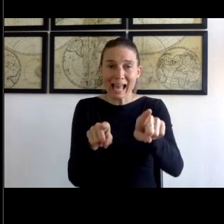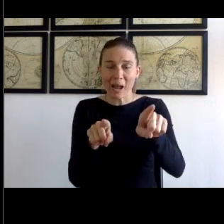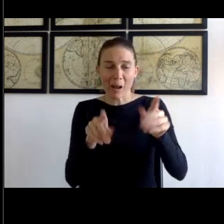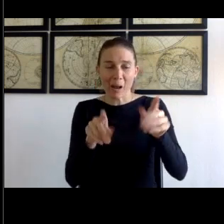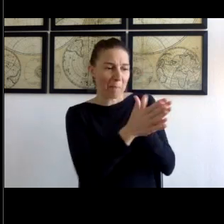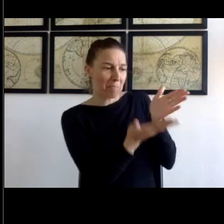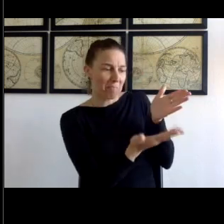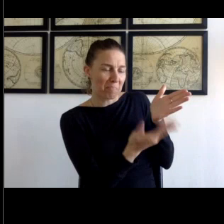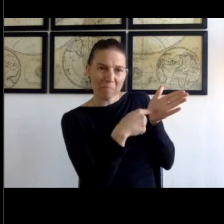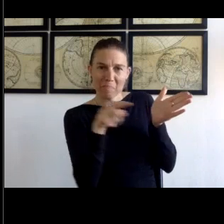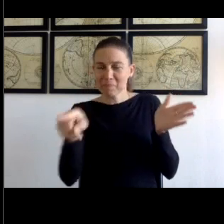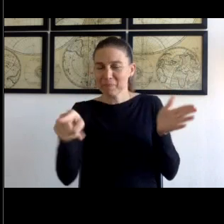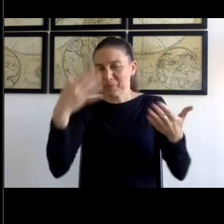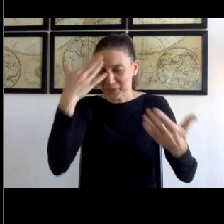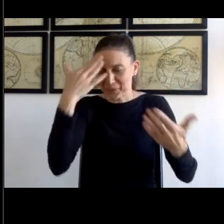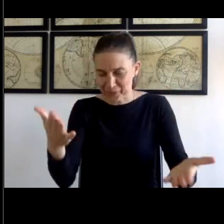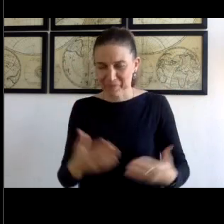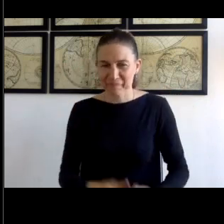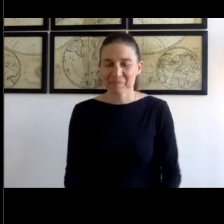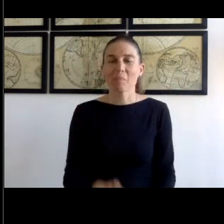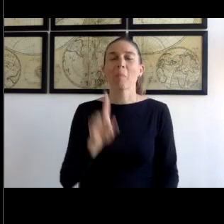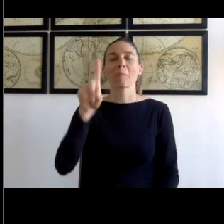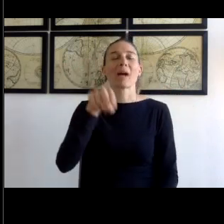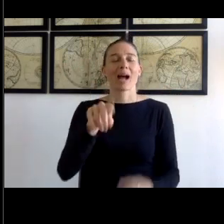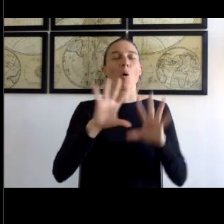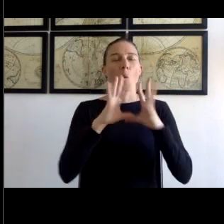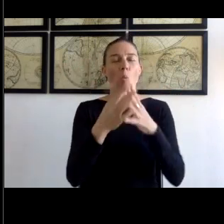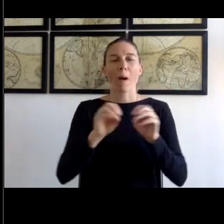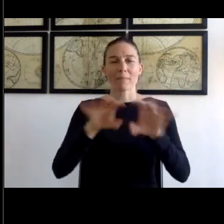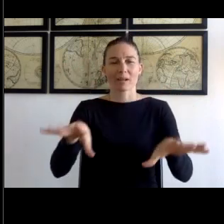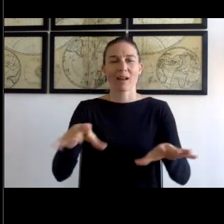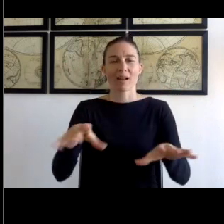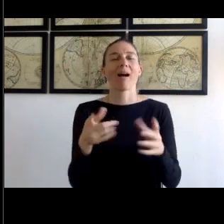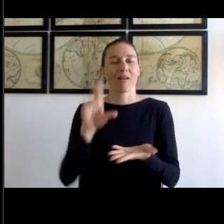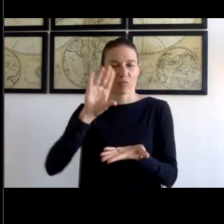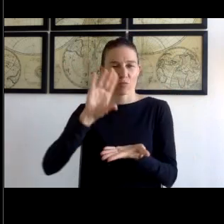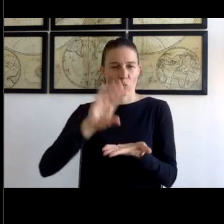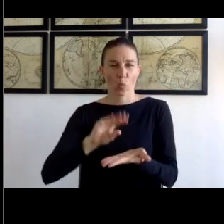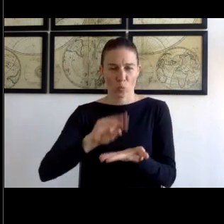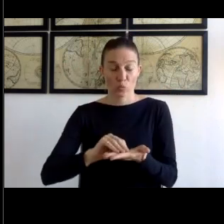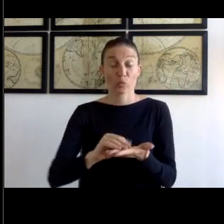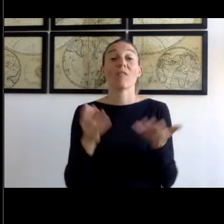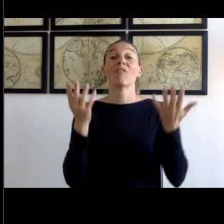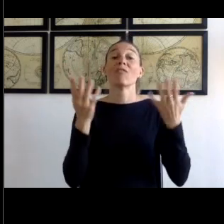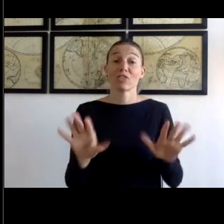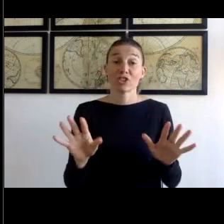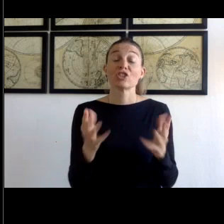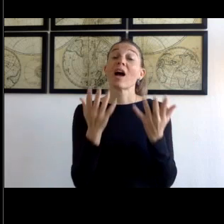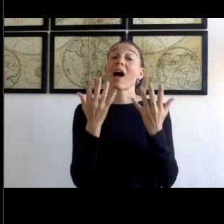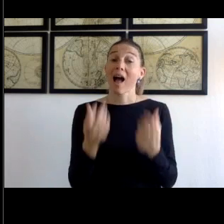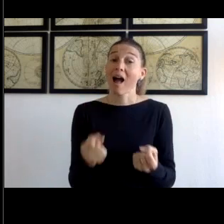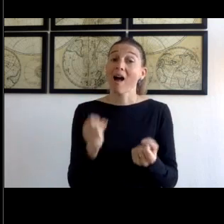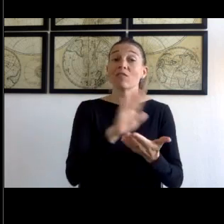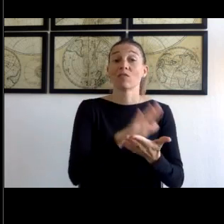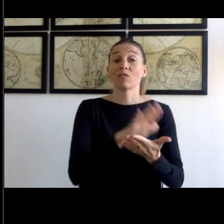As I said before the webinar is recorded and afterwards will be a transcript, and the slides are also available